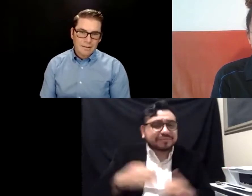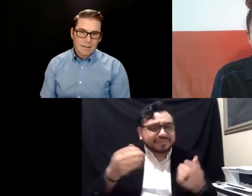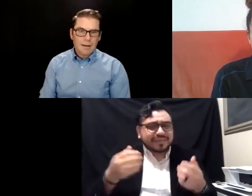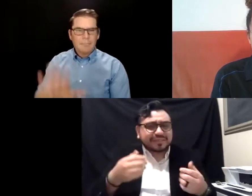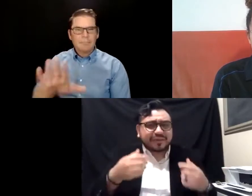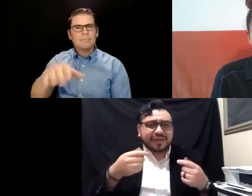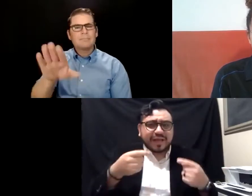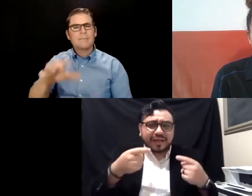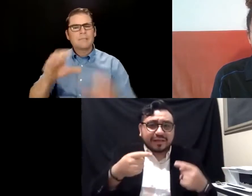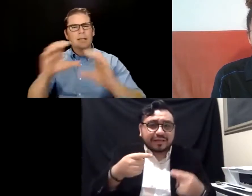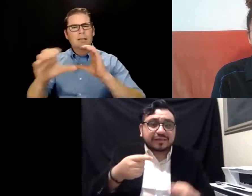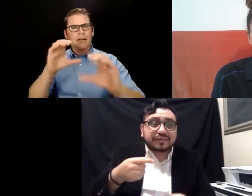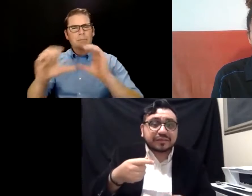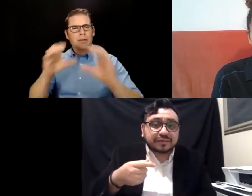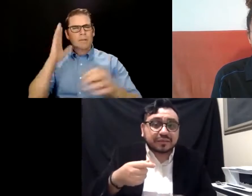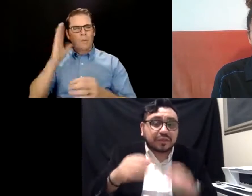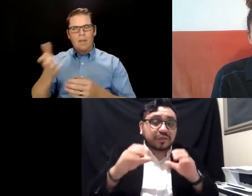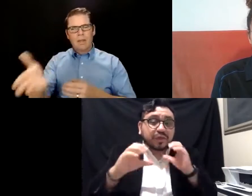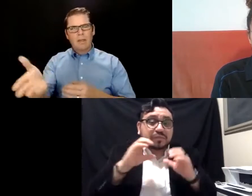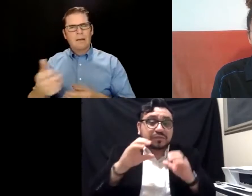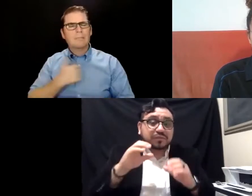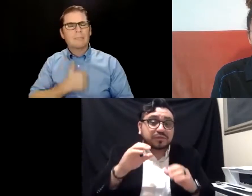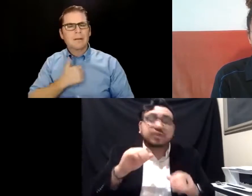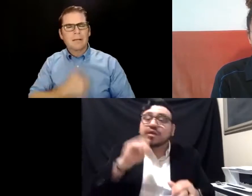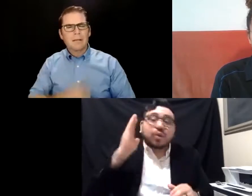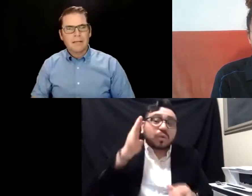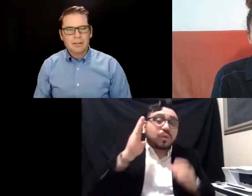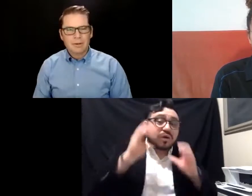[Interpreter] Um?